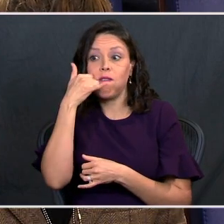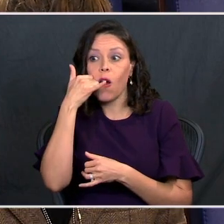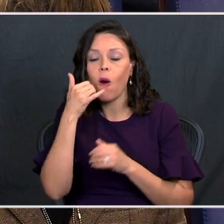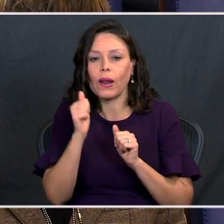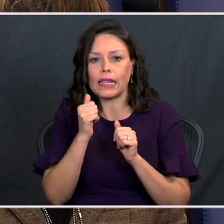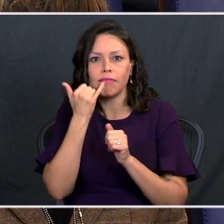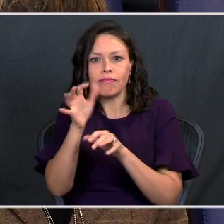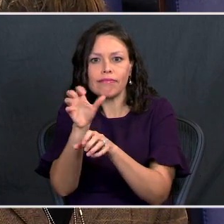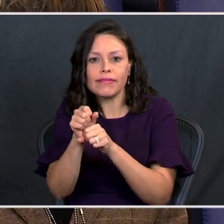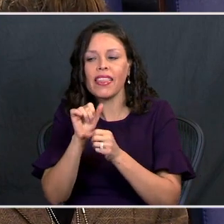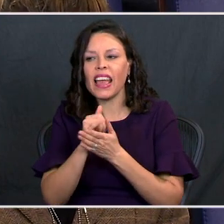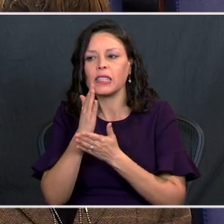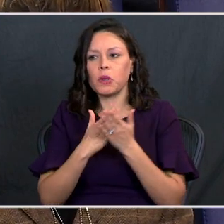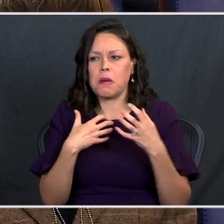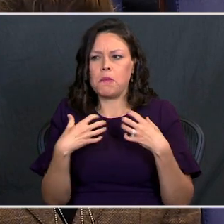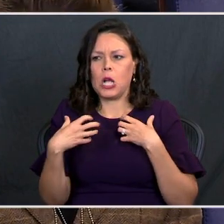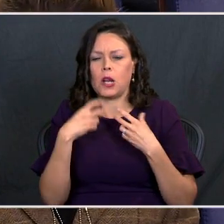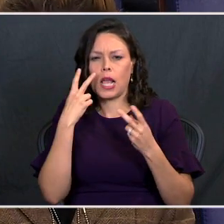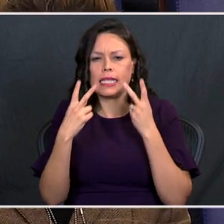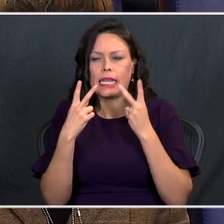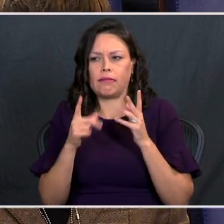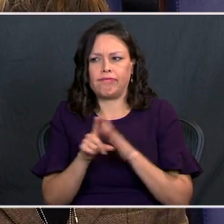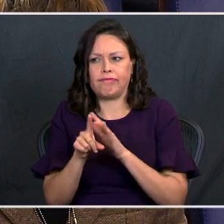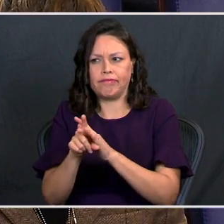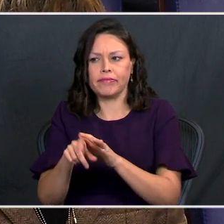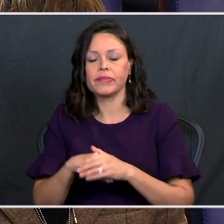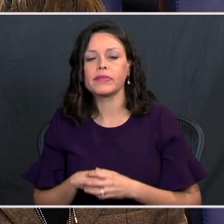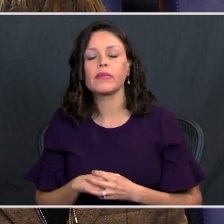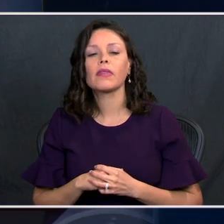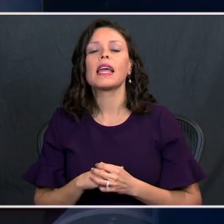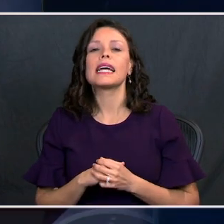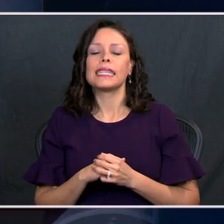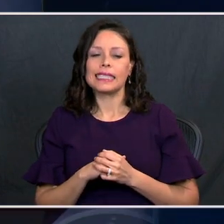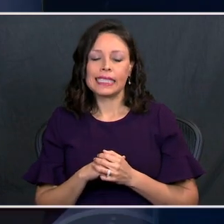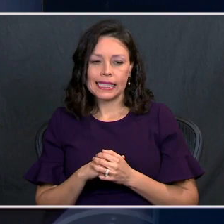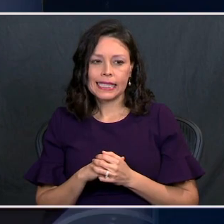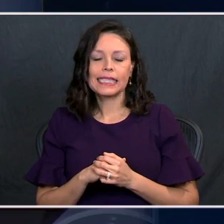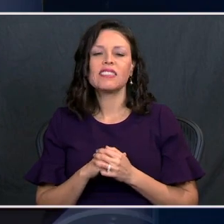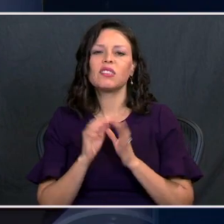That's been a complaint that's emerged a lot. Ms. Psaki: Yeah, it's a really important question